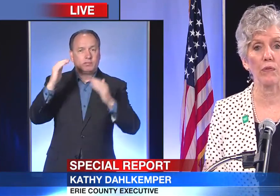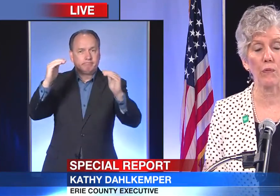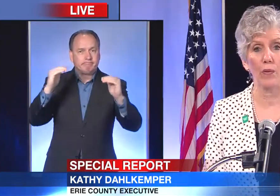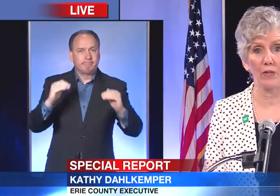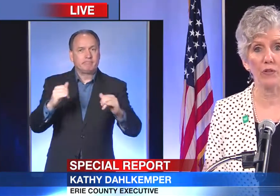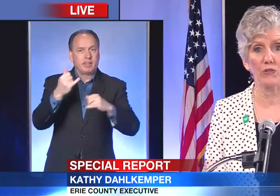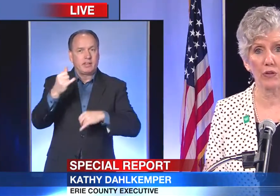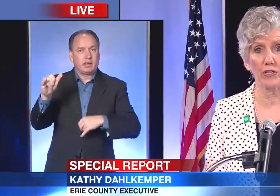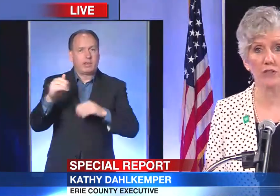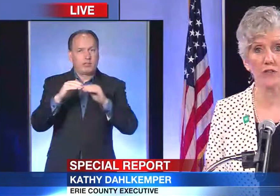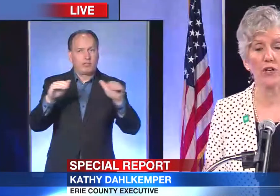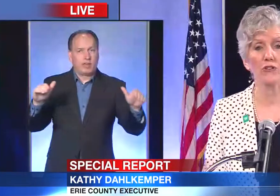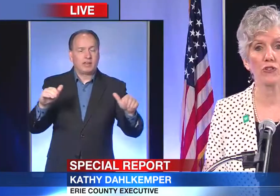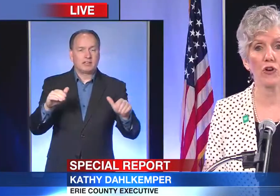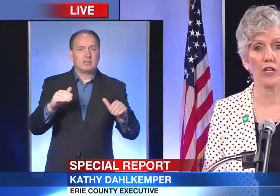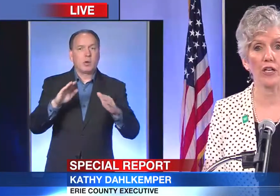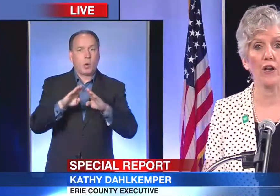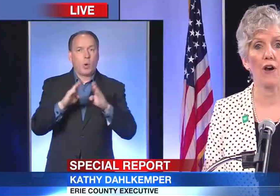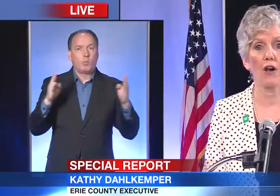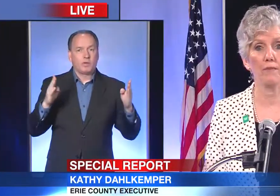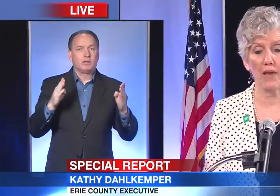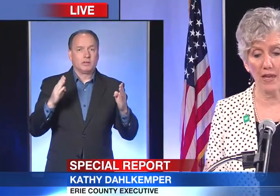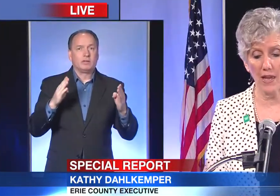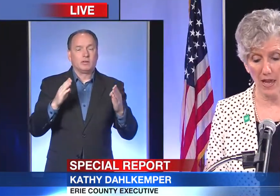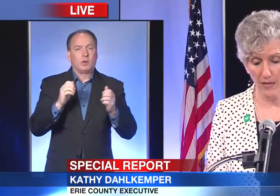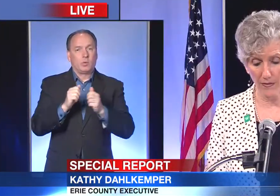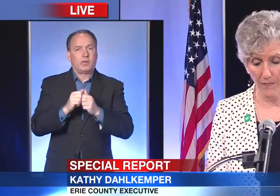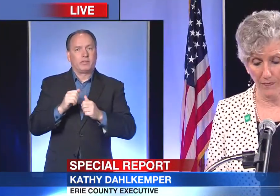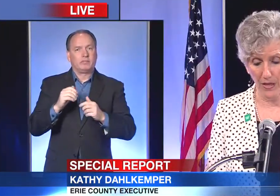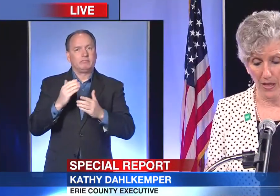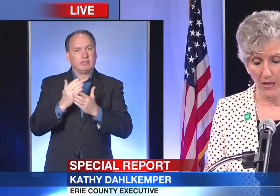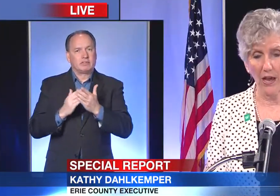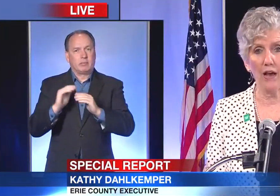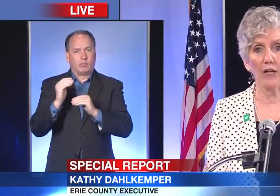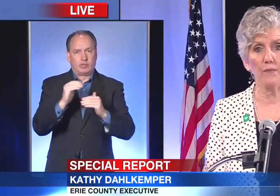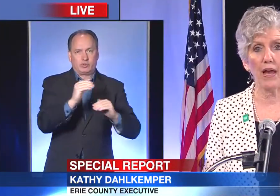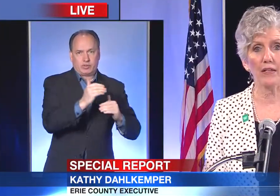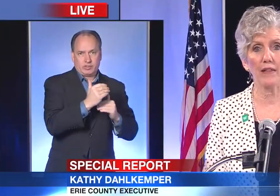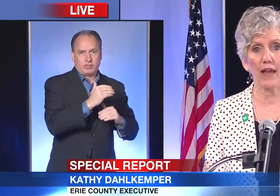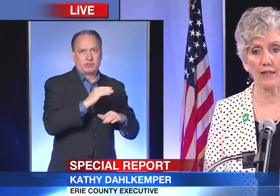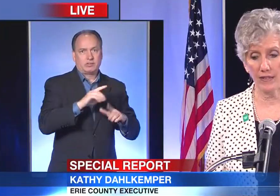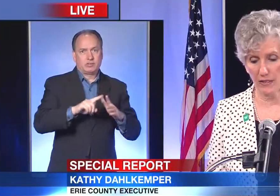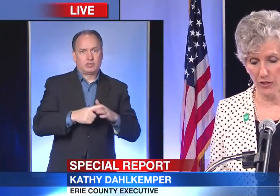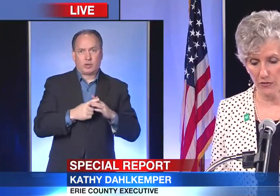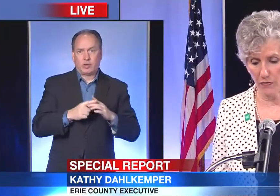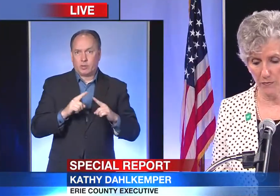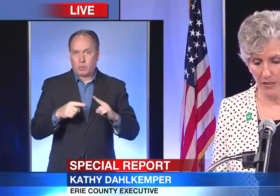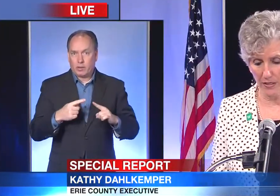WILL BE PROVED TO THE YELLOW PHASE TO REOPEN WITH RESTRICTIONS STARTING ON MAY